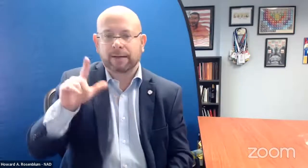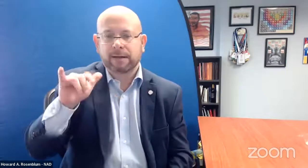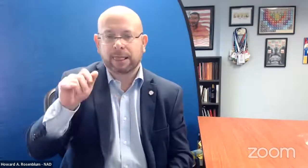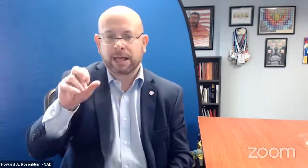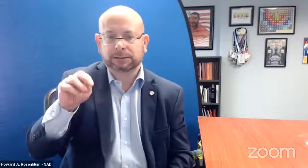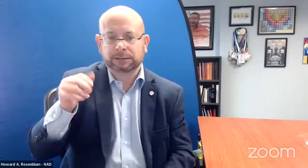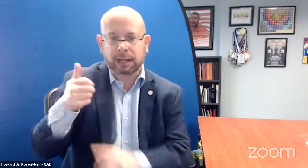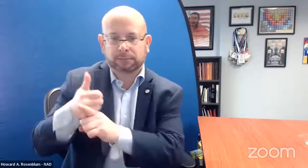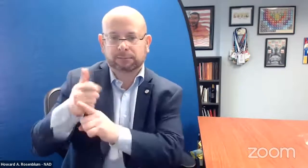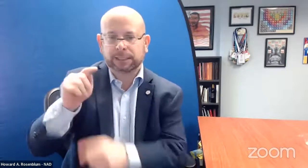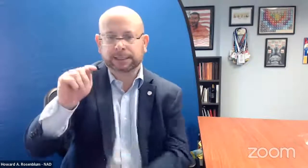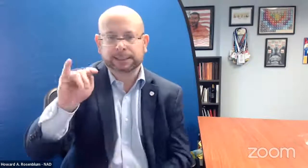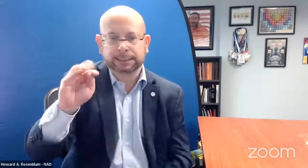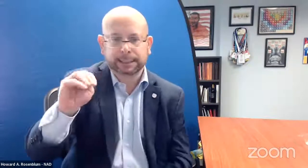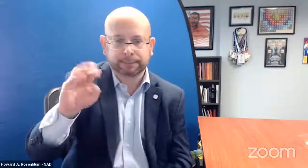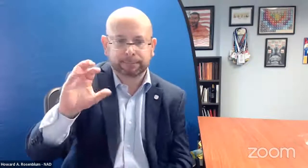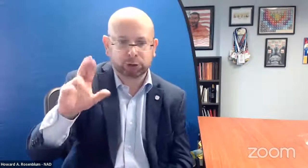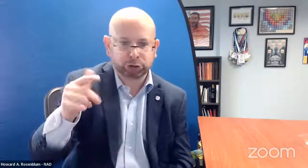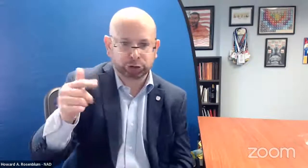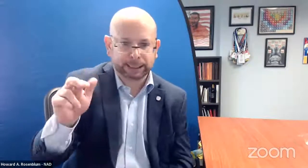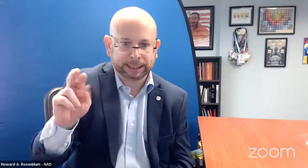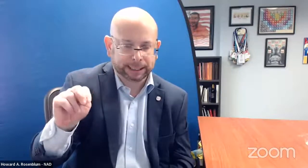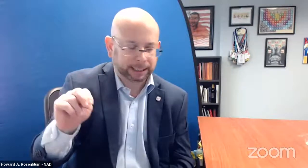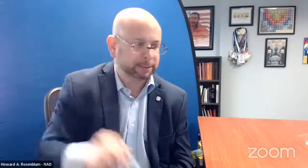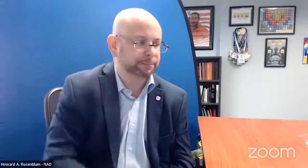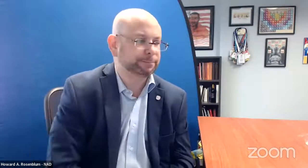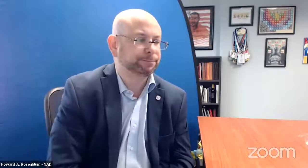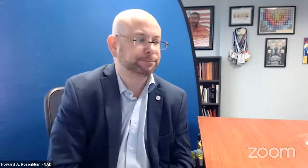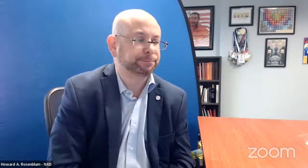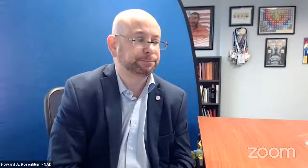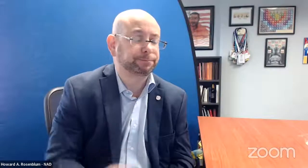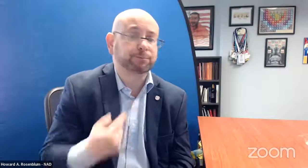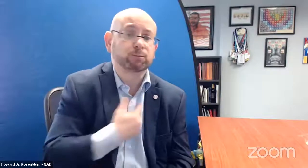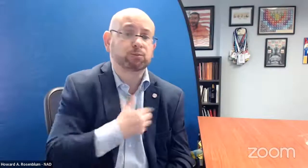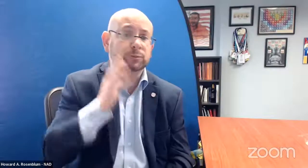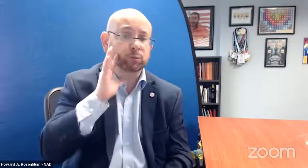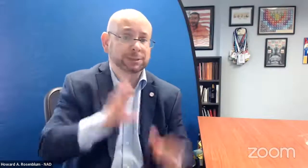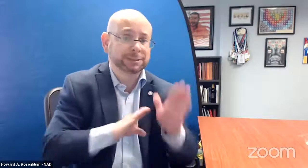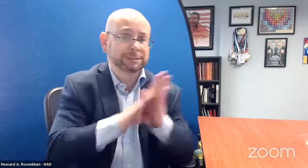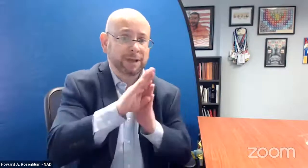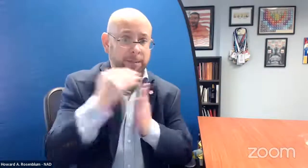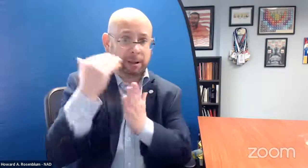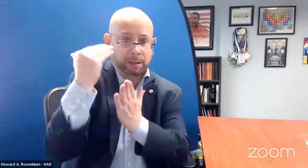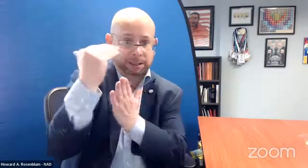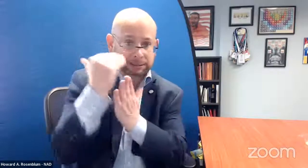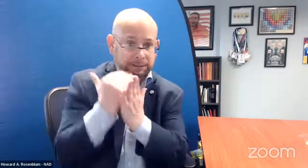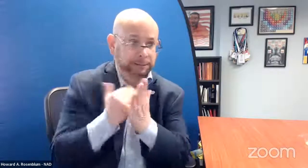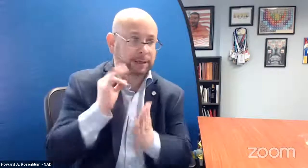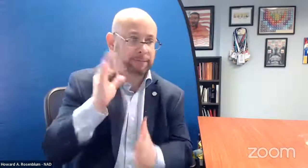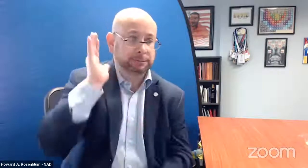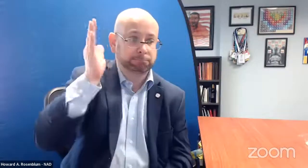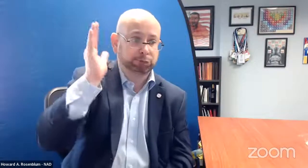Frontiers Committee or the staff liaison, Tim Creagan.